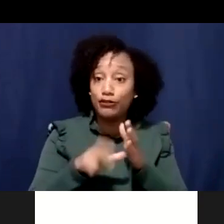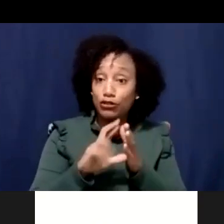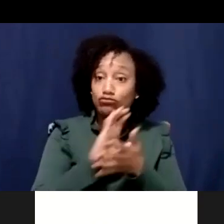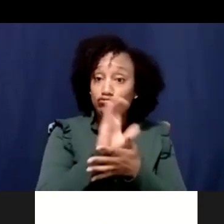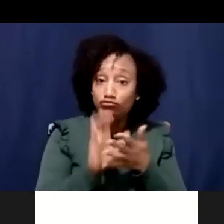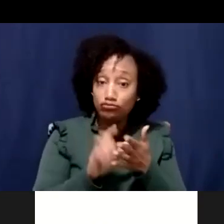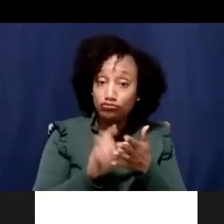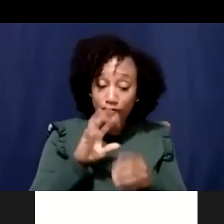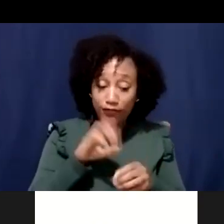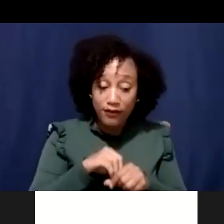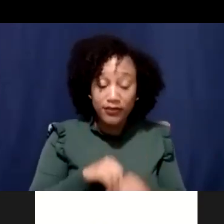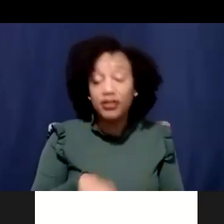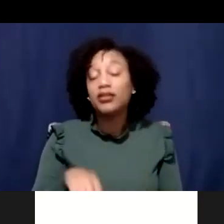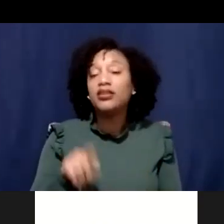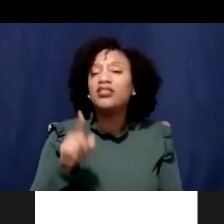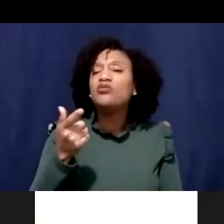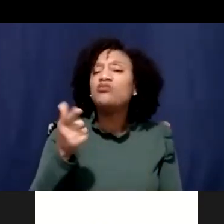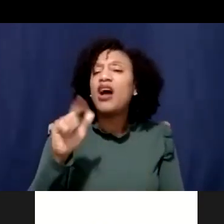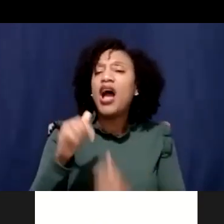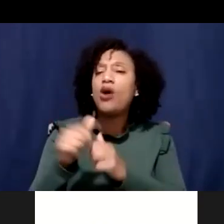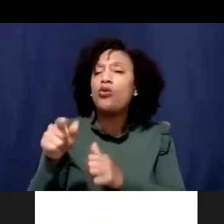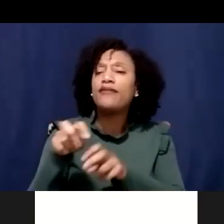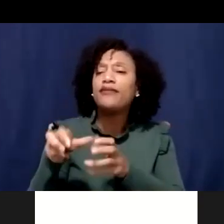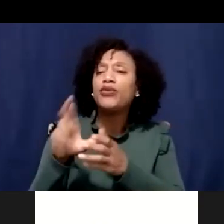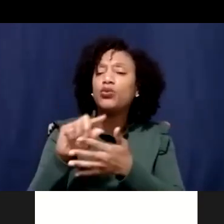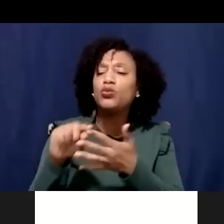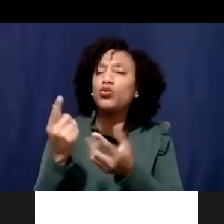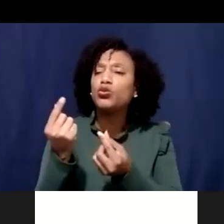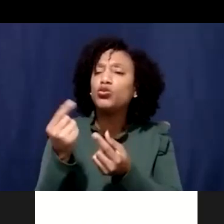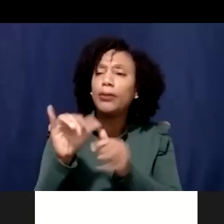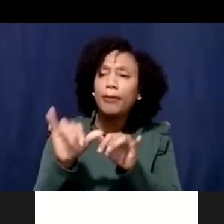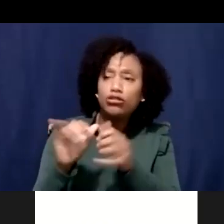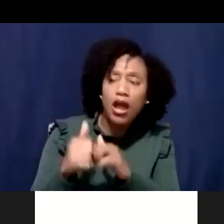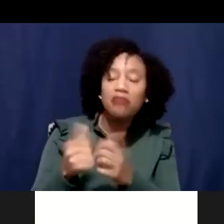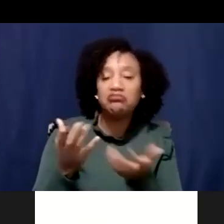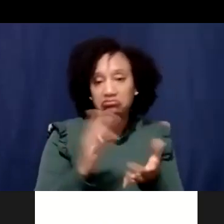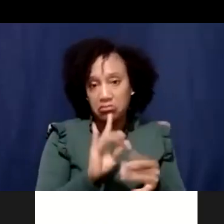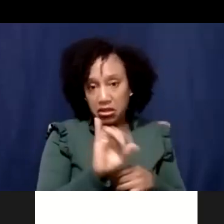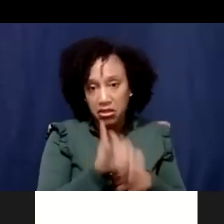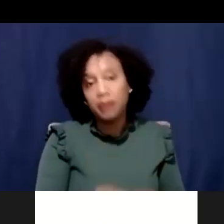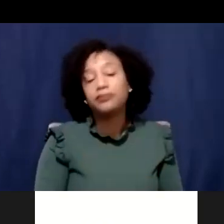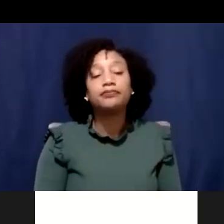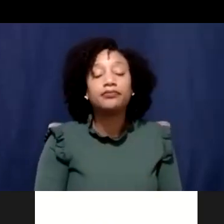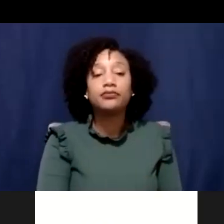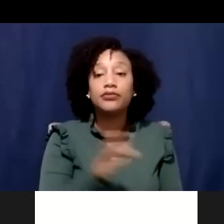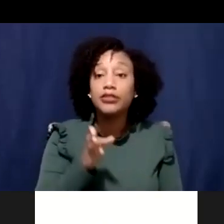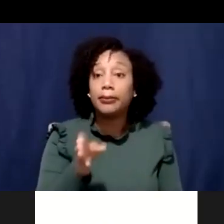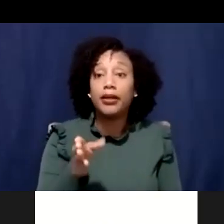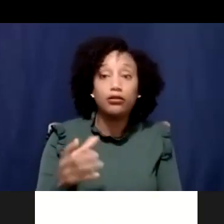and the scale they use to do so and we will talk about submitting a grant and receiving the grant.